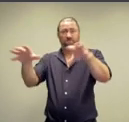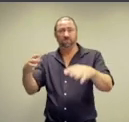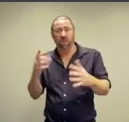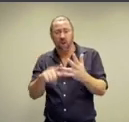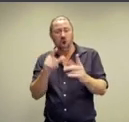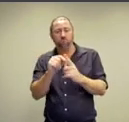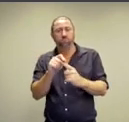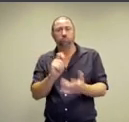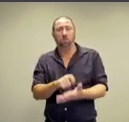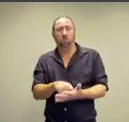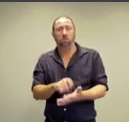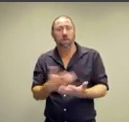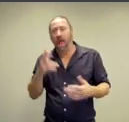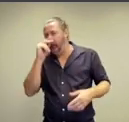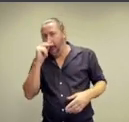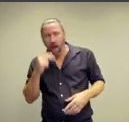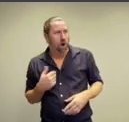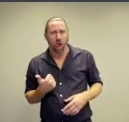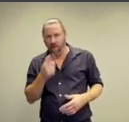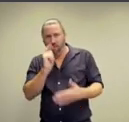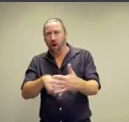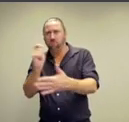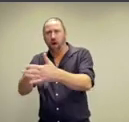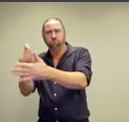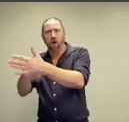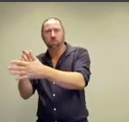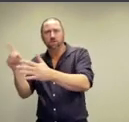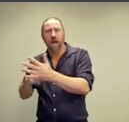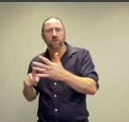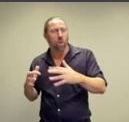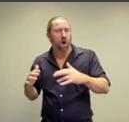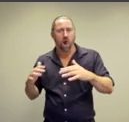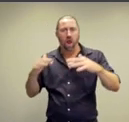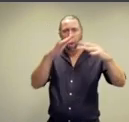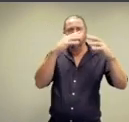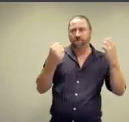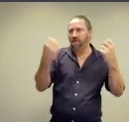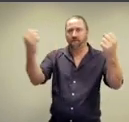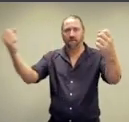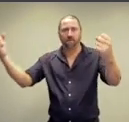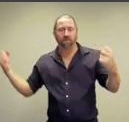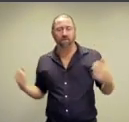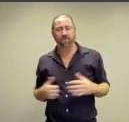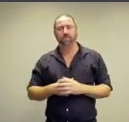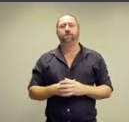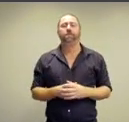into the thrift system, meaning that young people had great access to them. Outside of those kind of